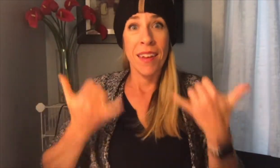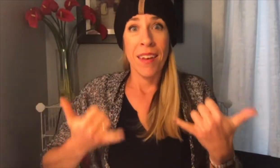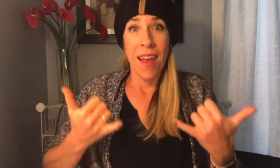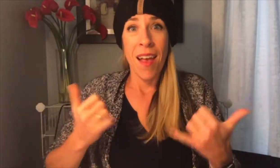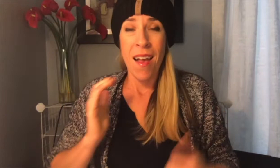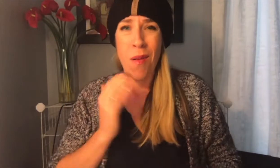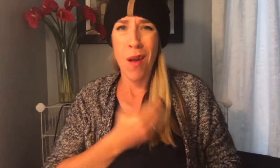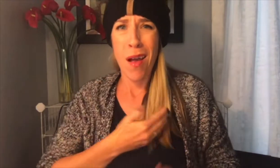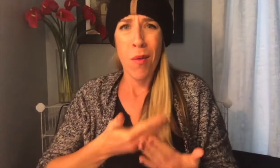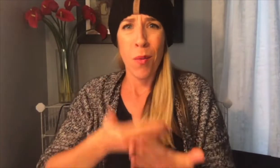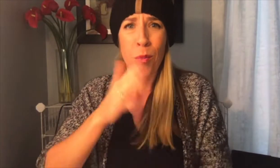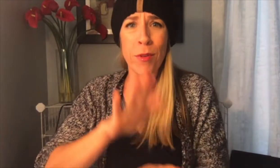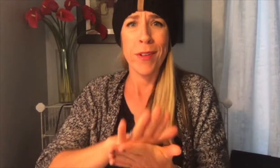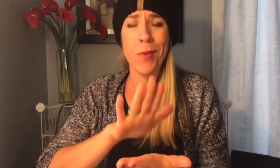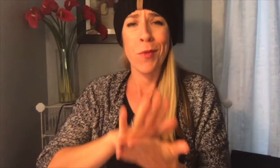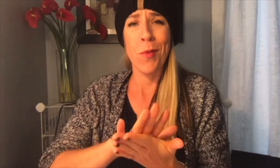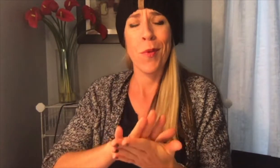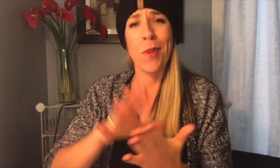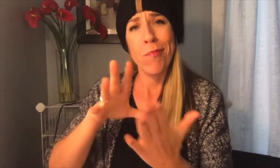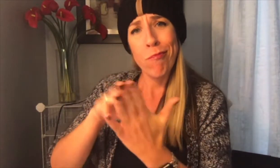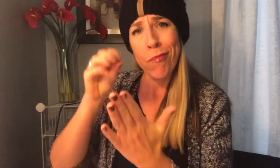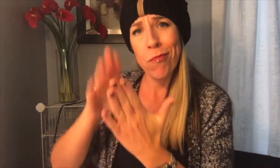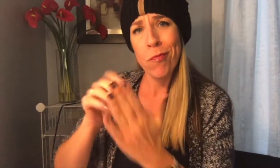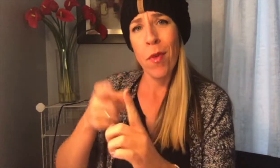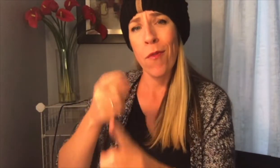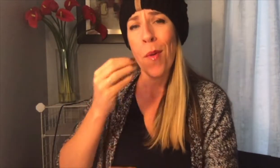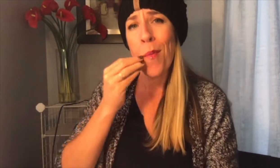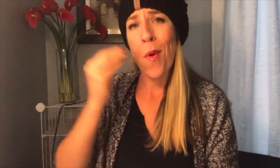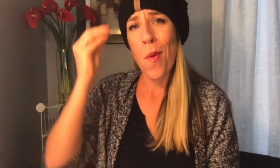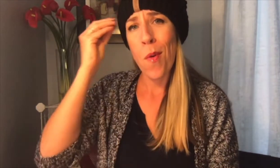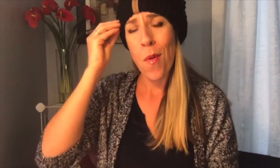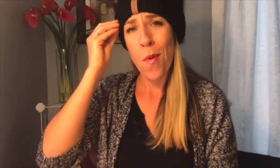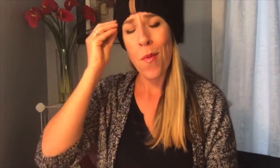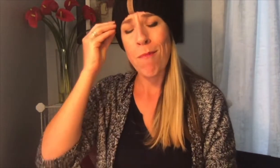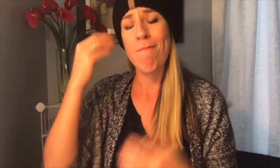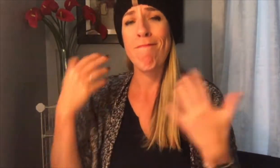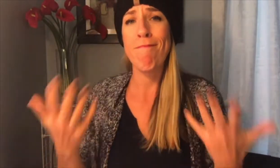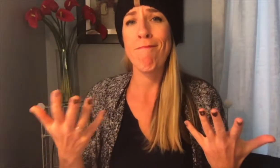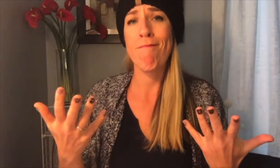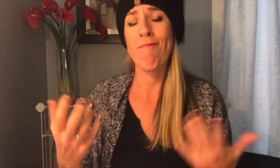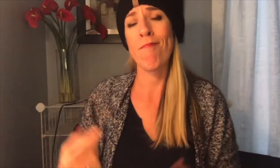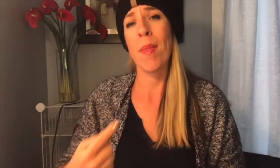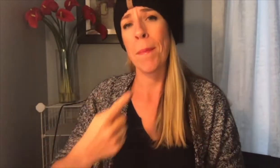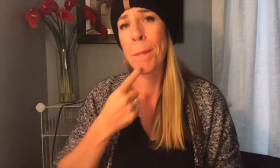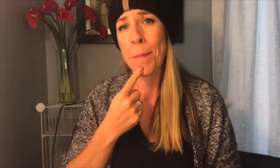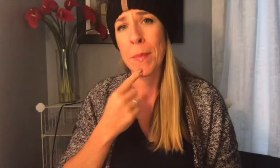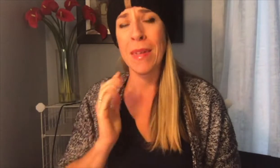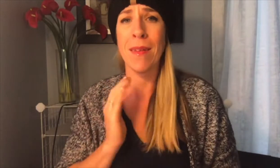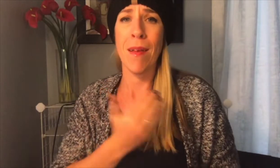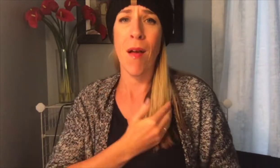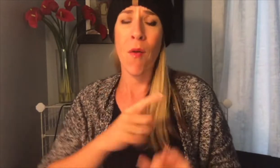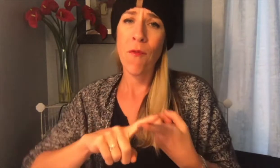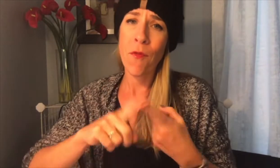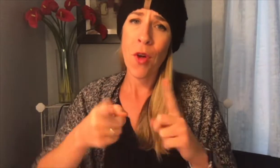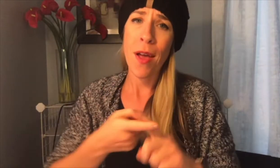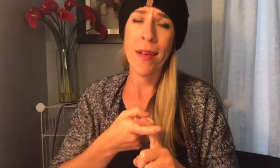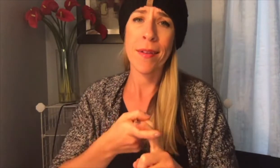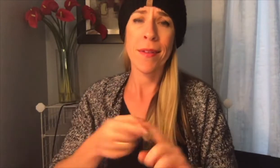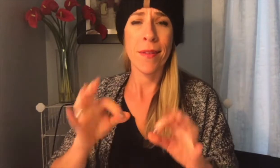oh it's cold outside right now our preschool is learning from home we miss our friends and